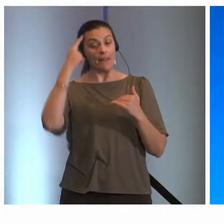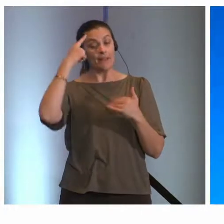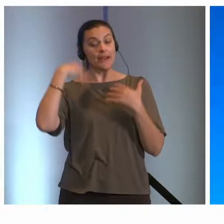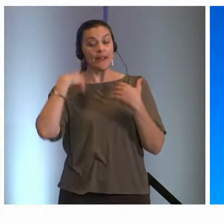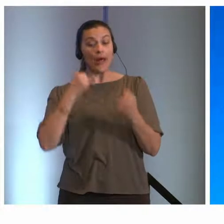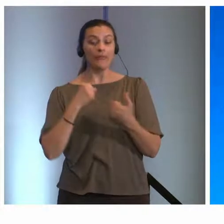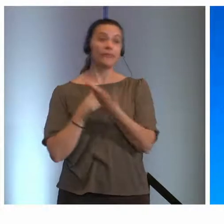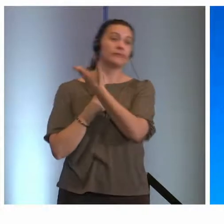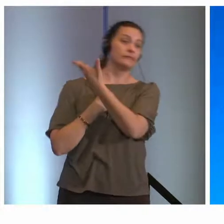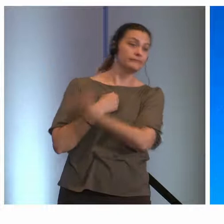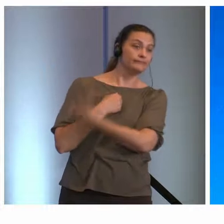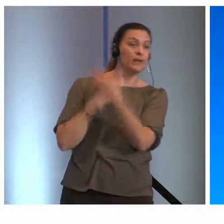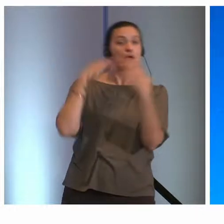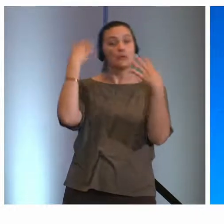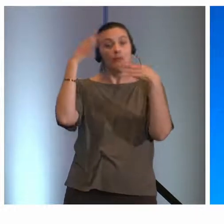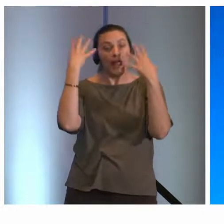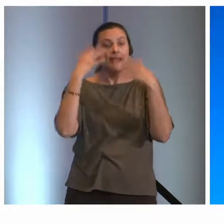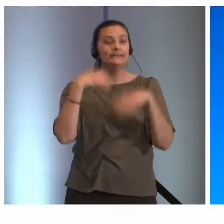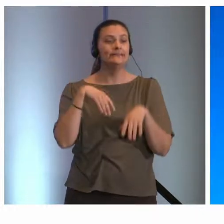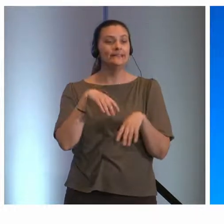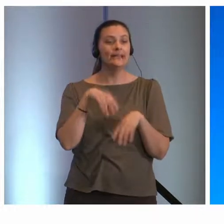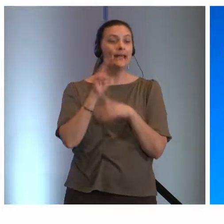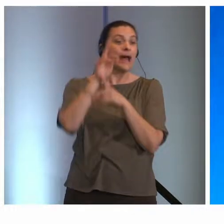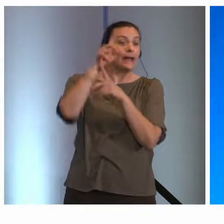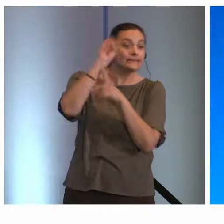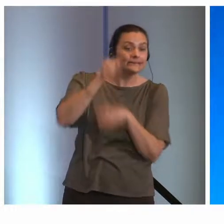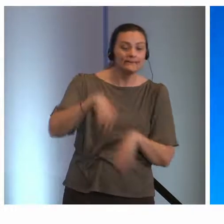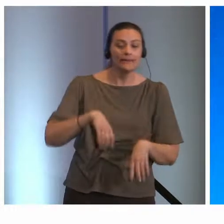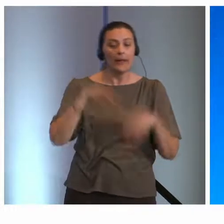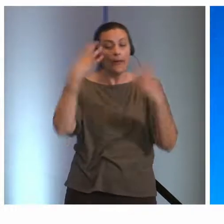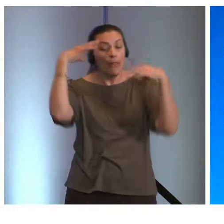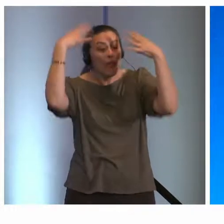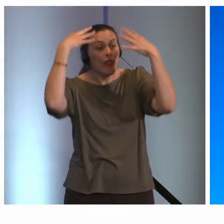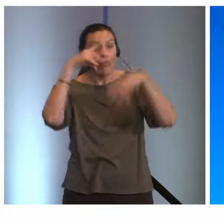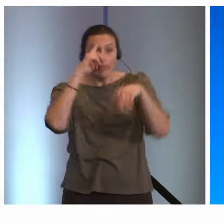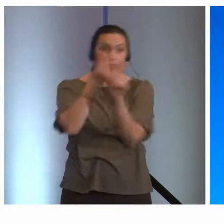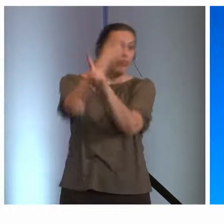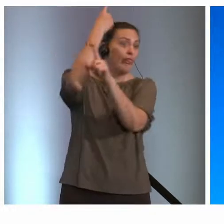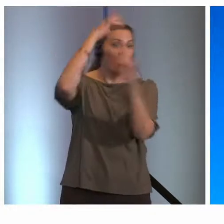idea, that falls into what deem offensive.